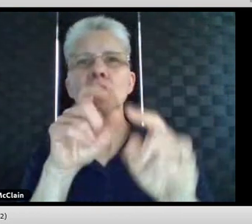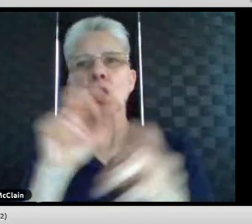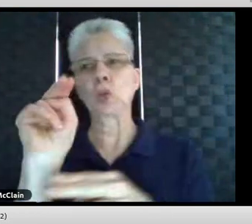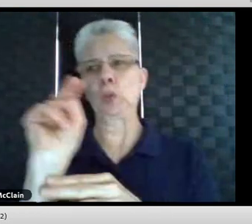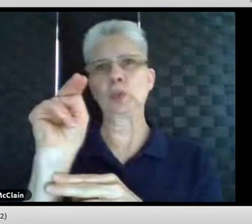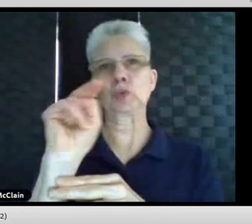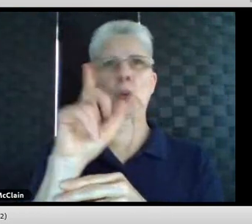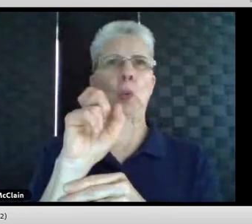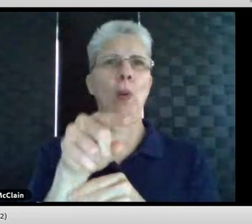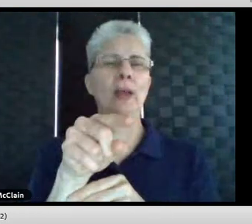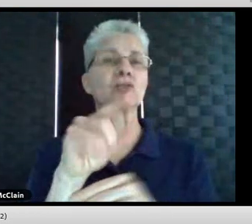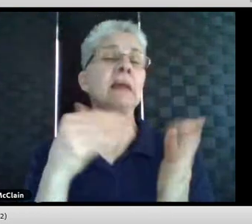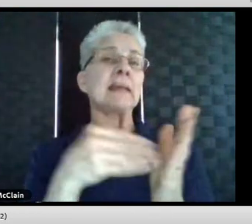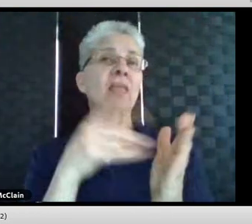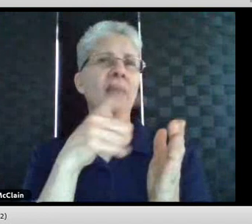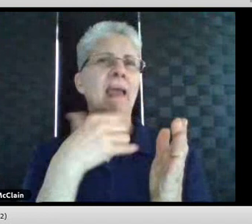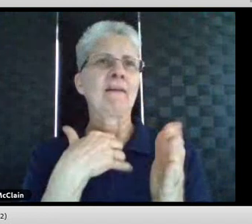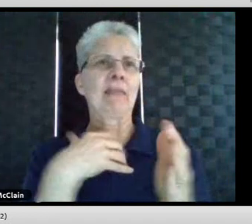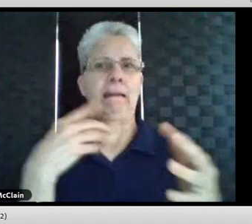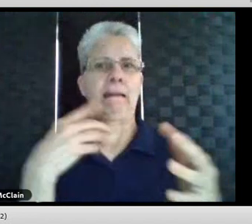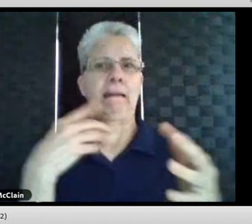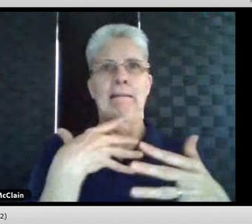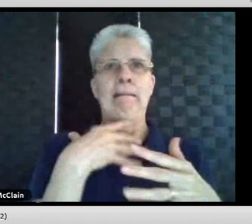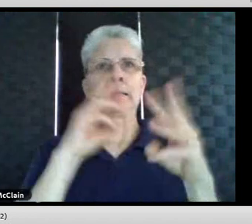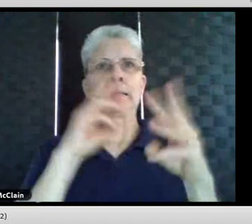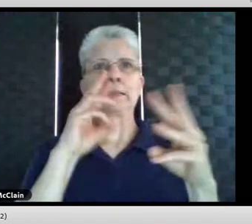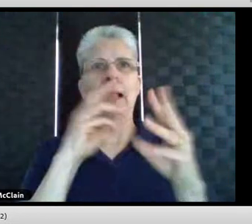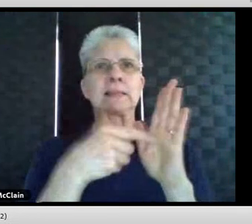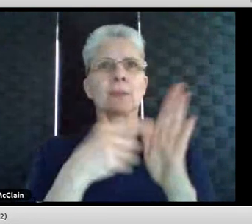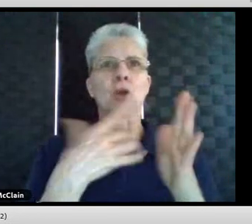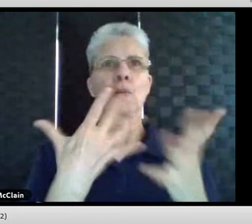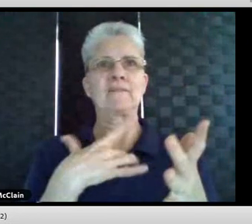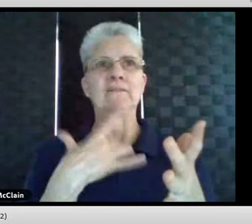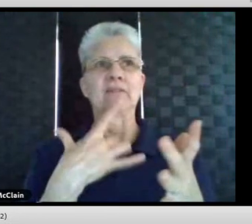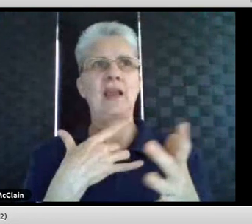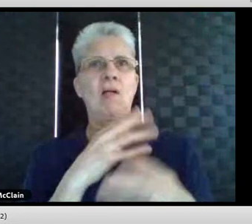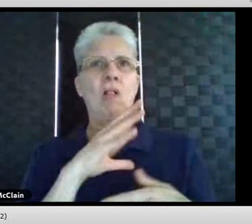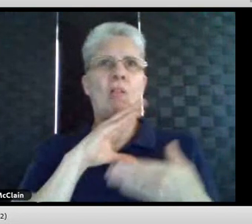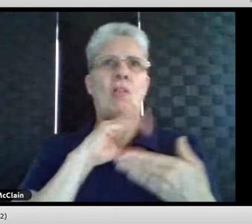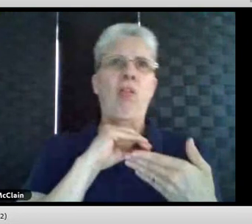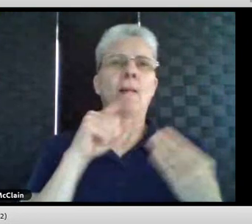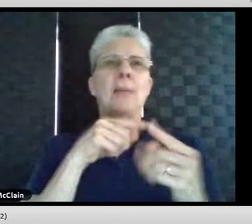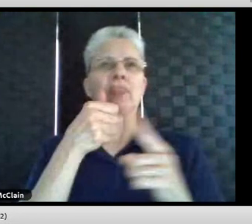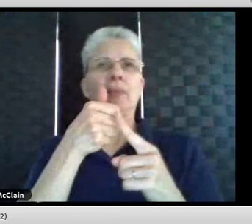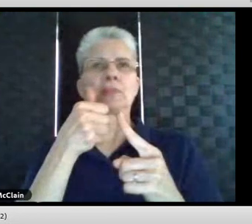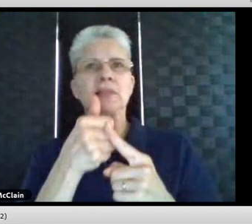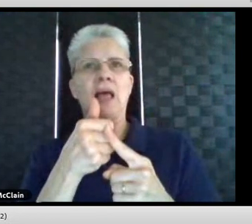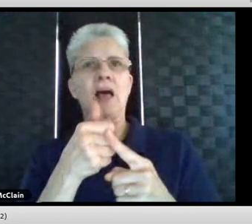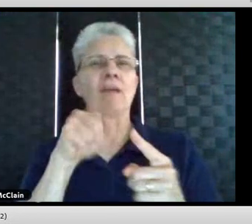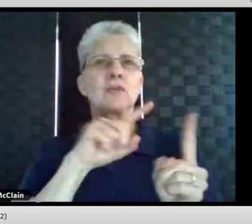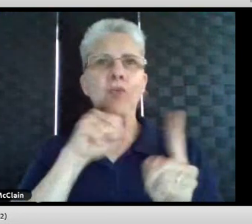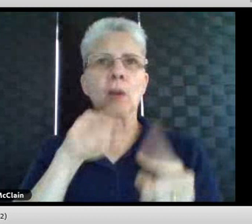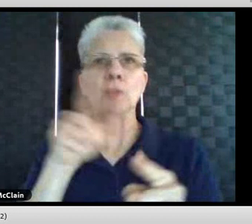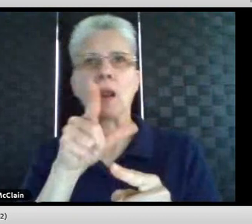because, again, they've got that anxiety sometimes they already feel kind of a little bit about maybe they're not so great at research.